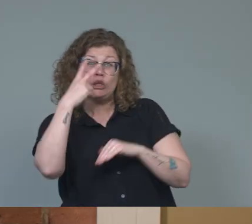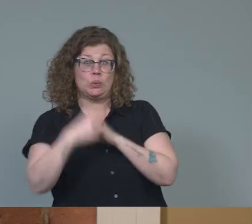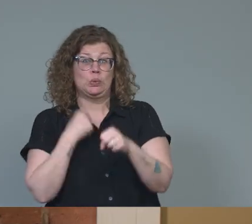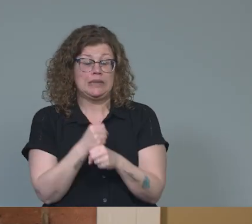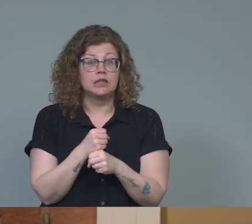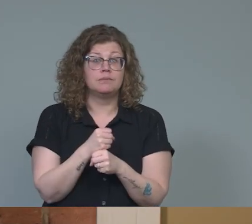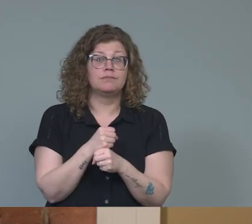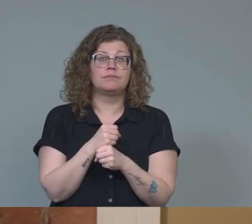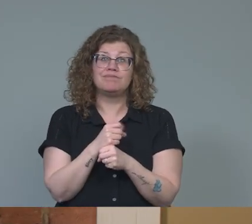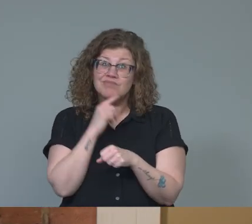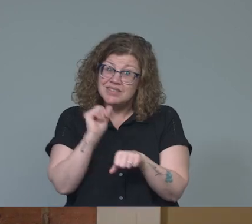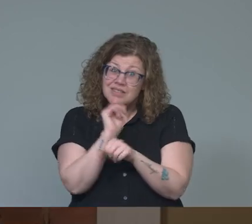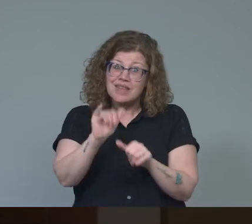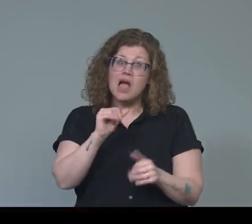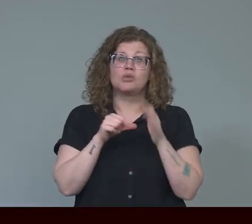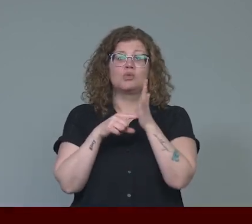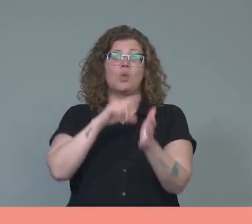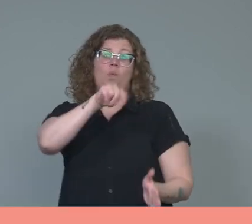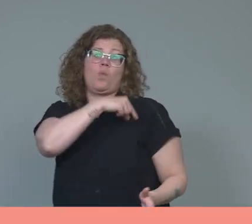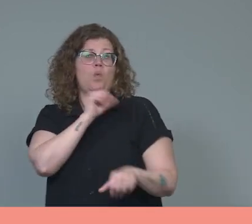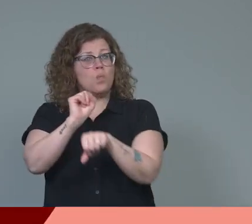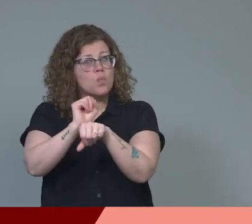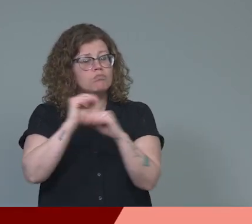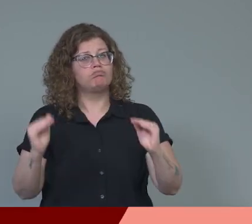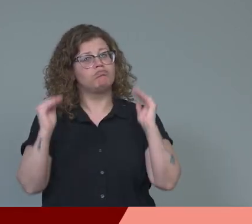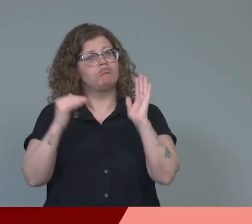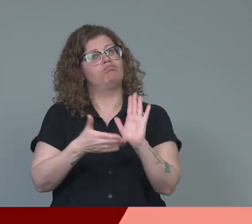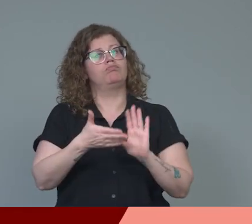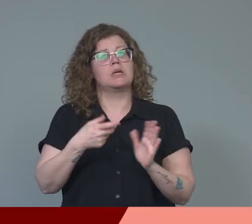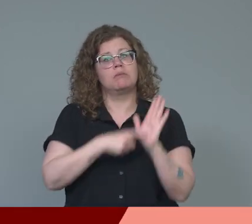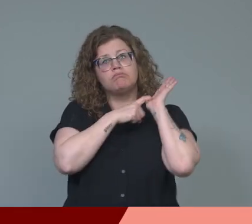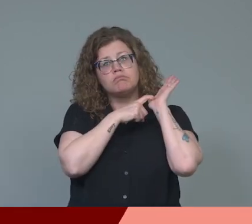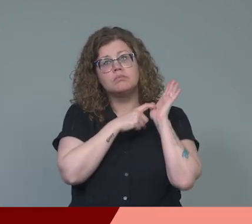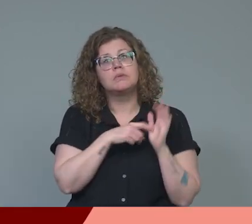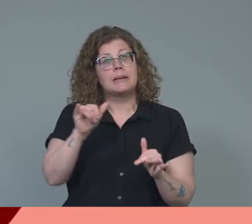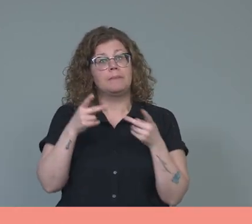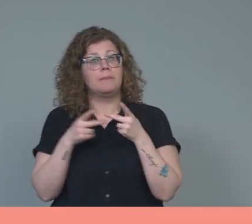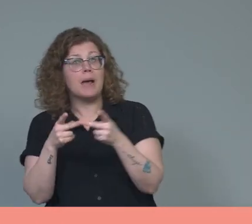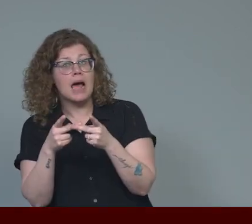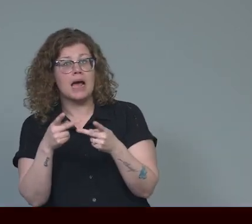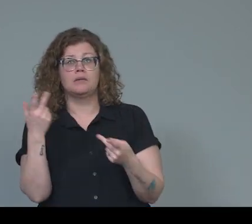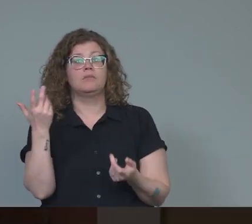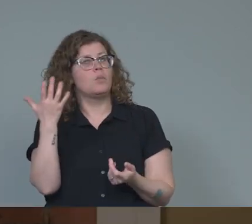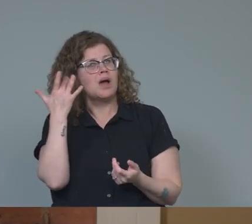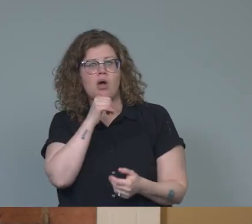and then you actually install. Now remember